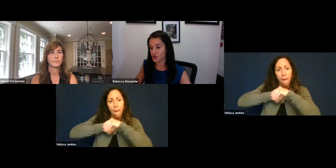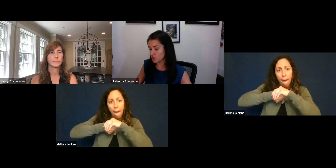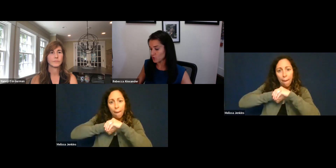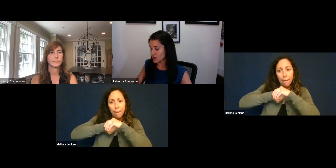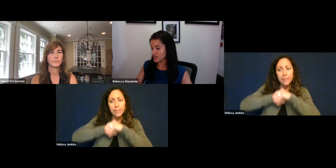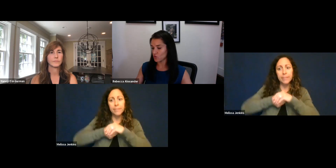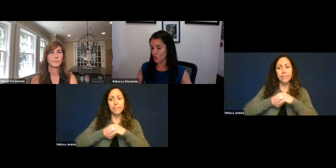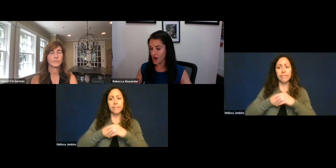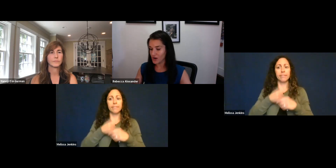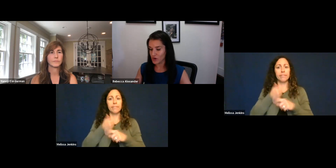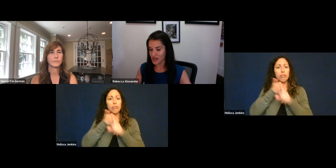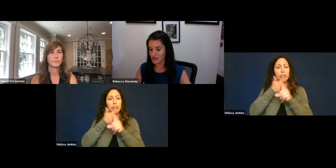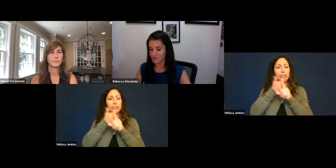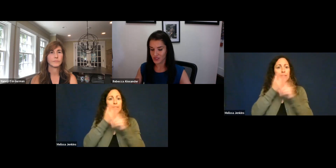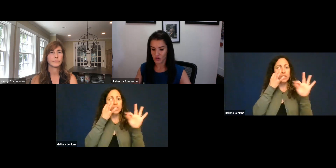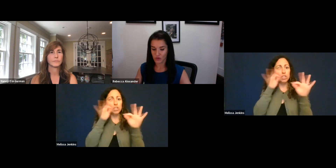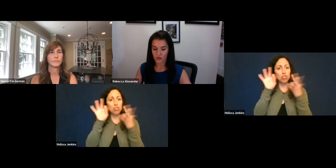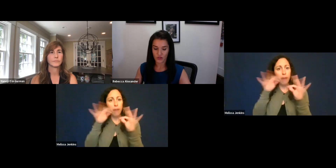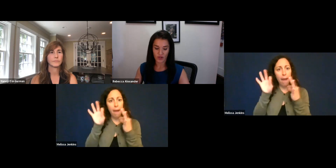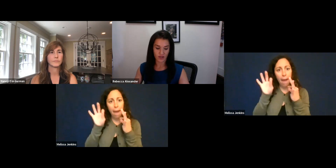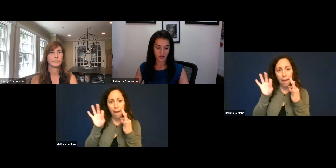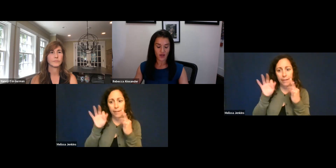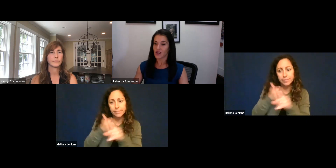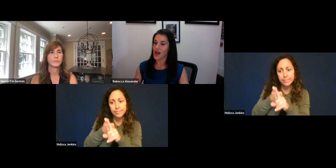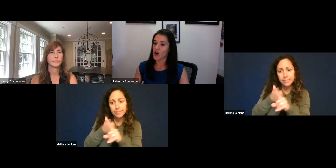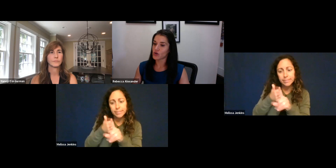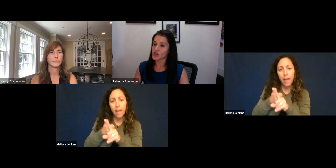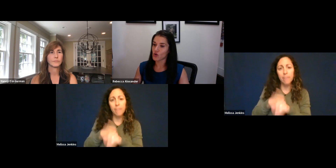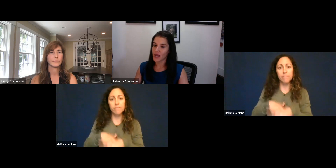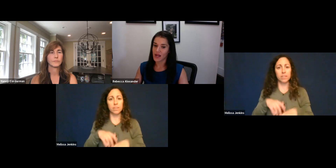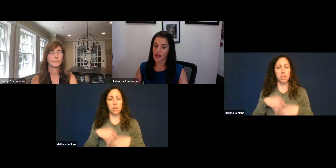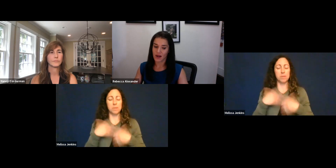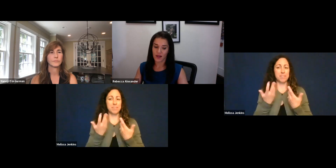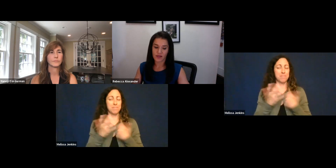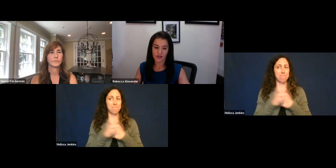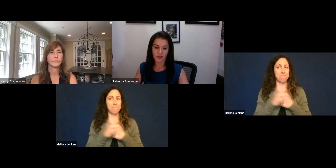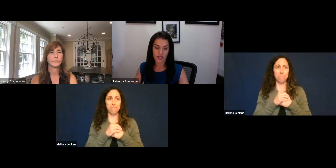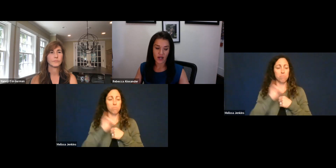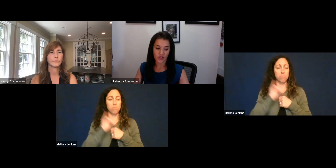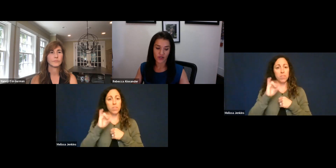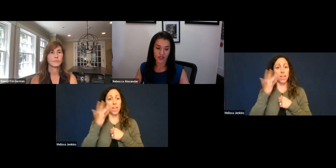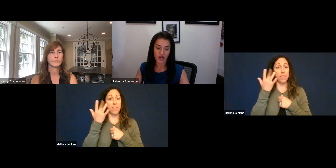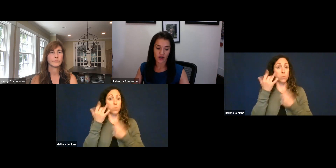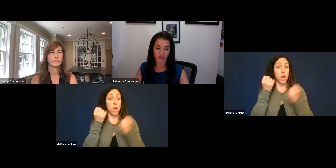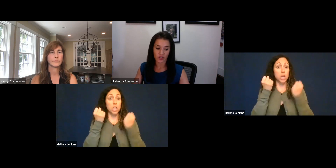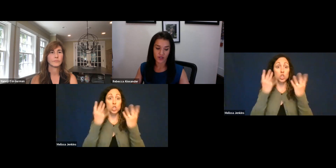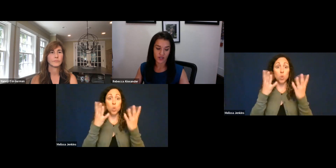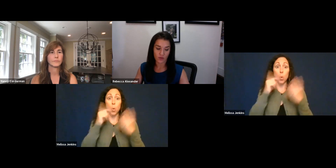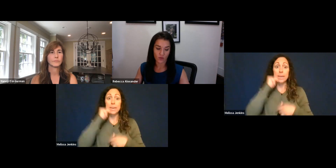There is a reason why we treat now so many adolescents, teenagers, and young adults